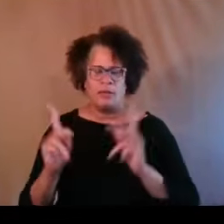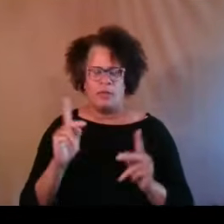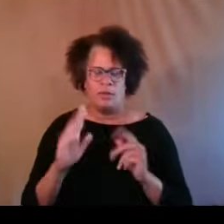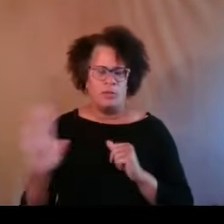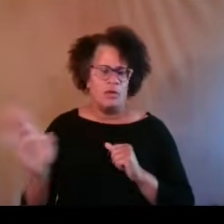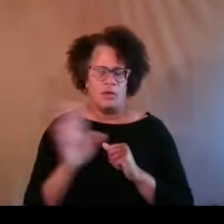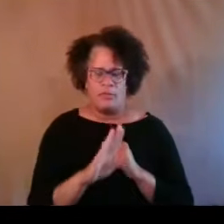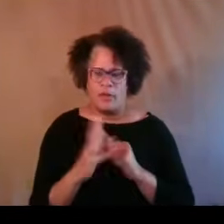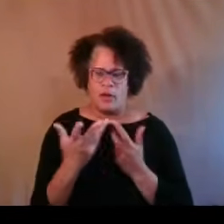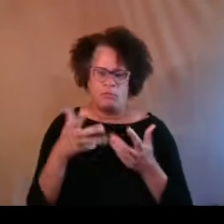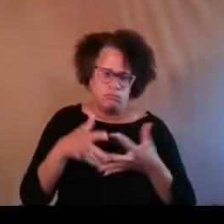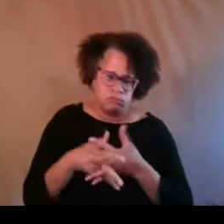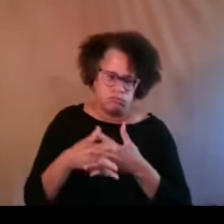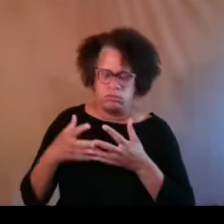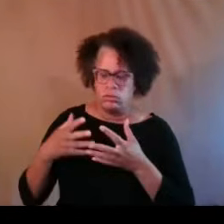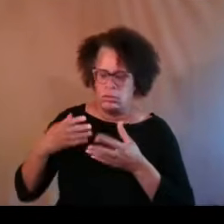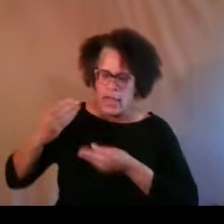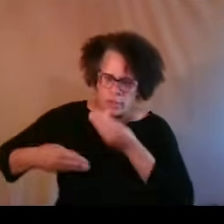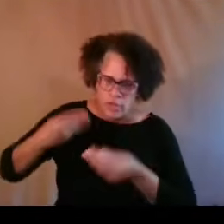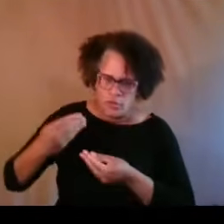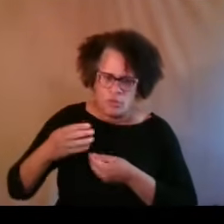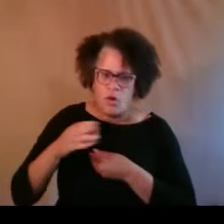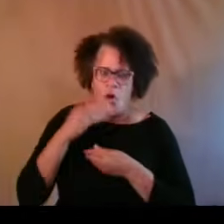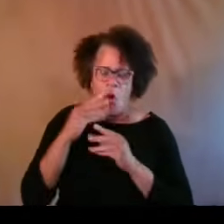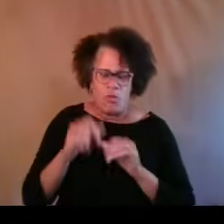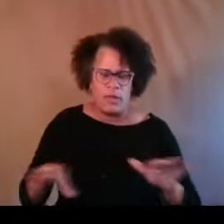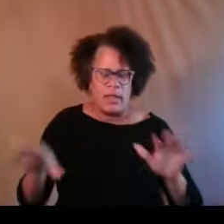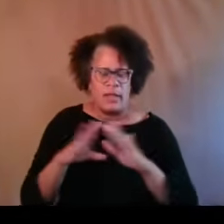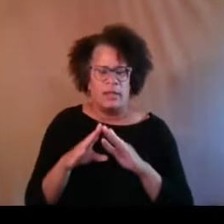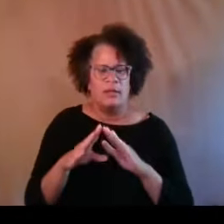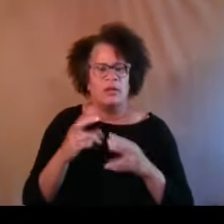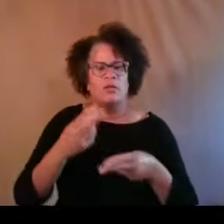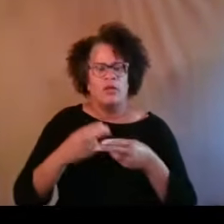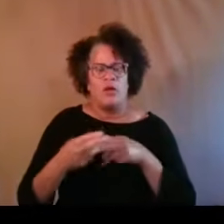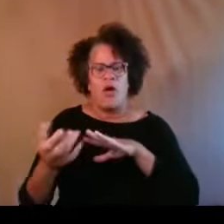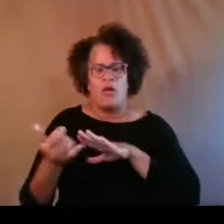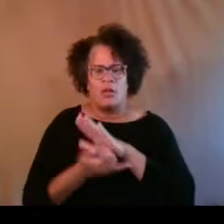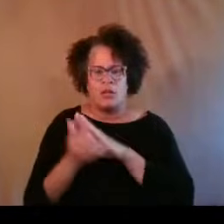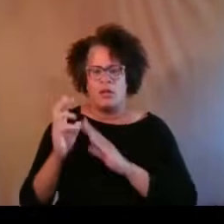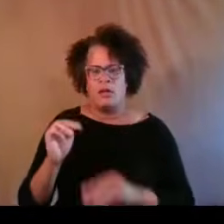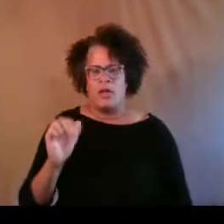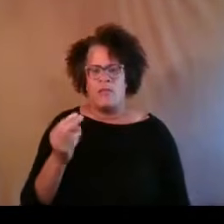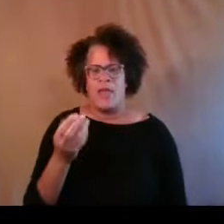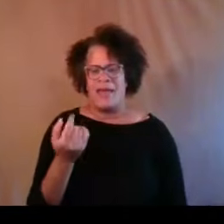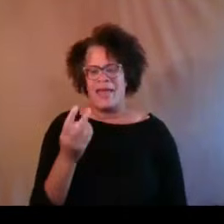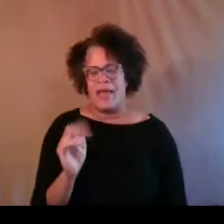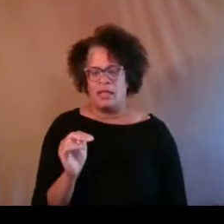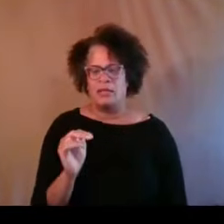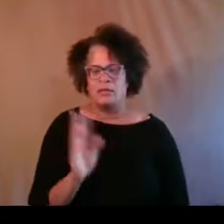and ancestral homeland lies the city we call Manhattan. Please join me in making this affirmation